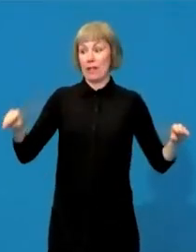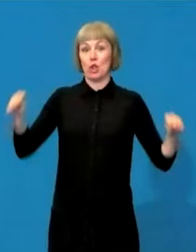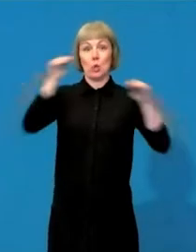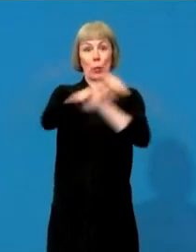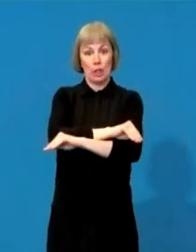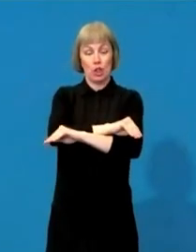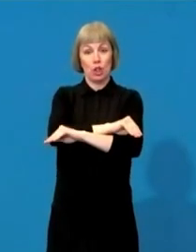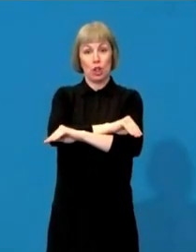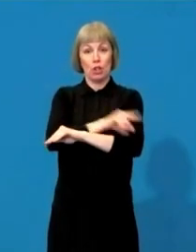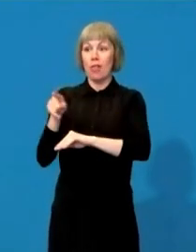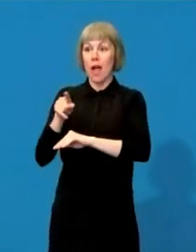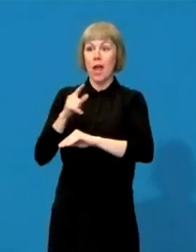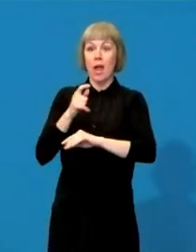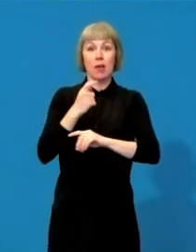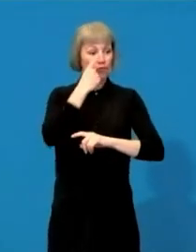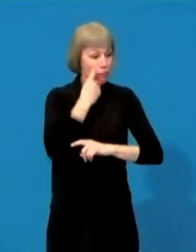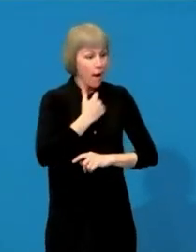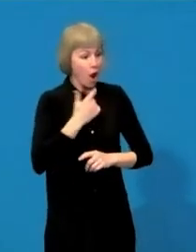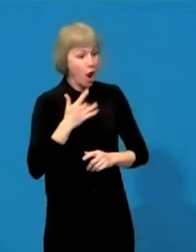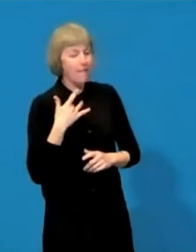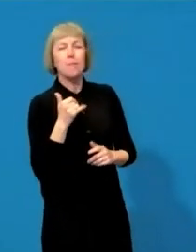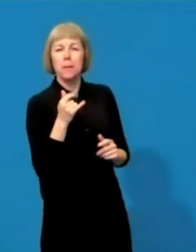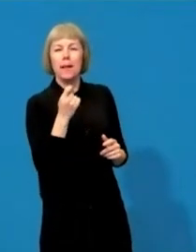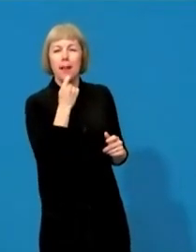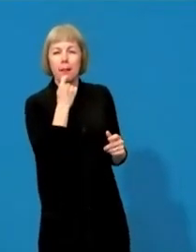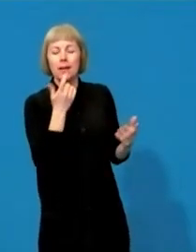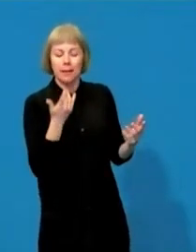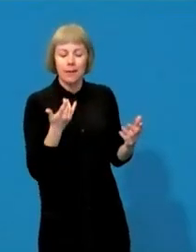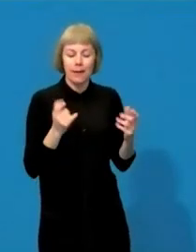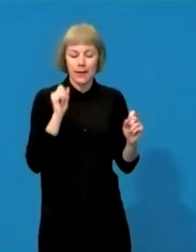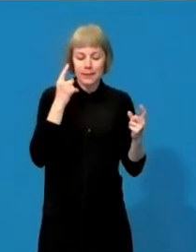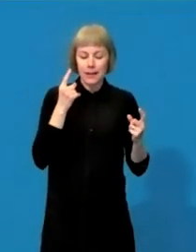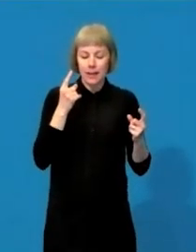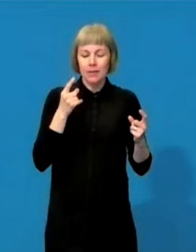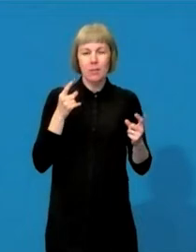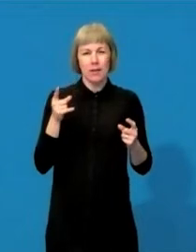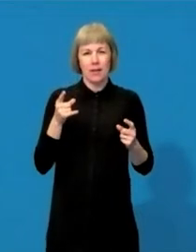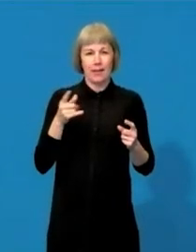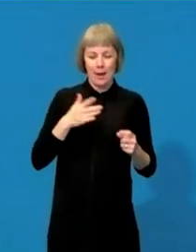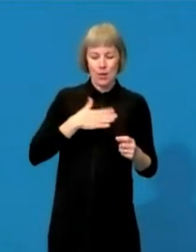But, yeah, I don't think anyone would want to look after Bubbaboy and Tooty.